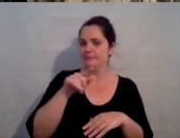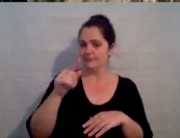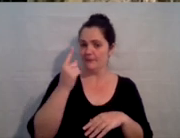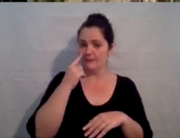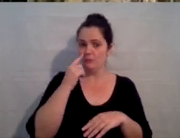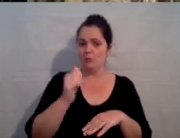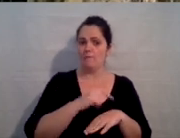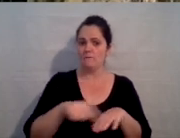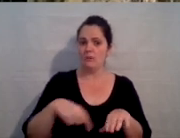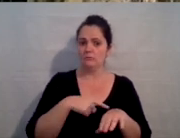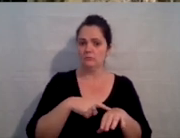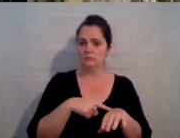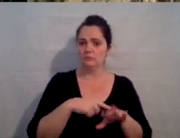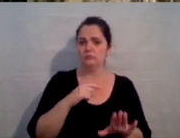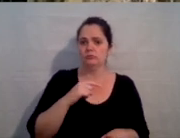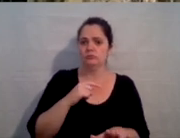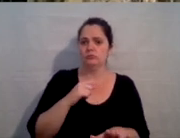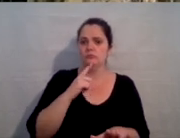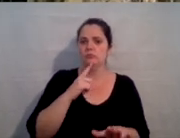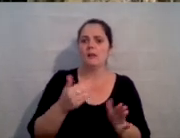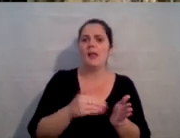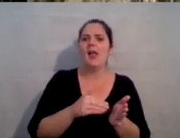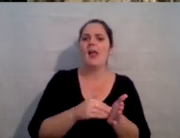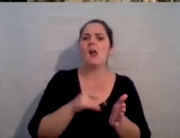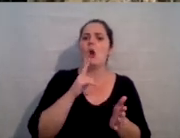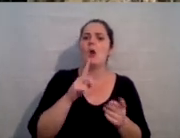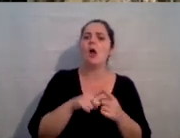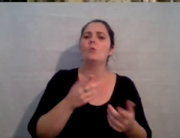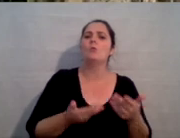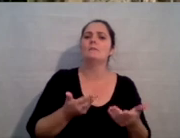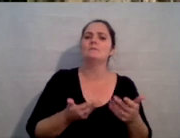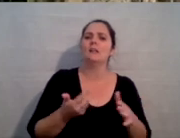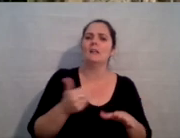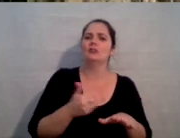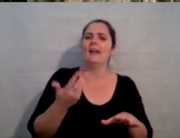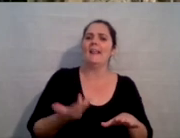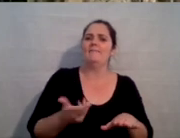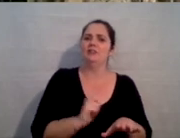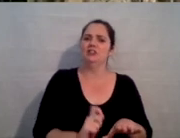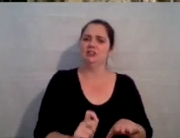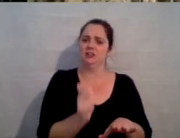foot and I'm just going to bring a little bit of weight into that bottom of the drawing.